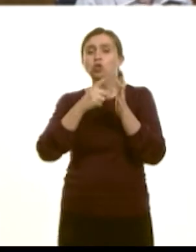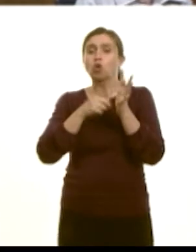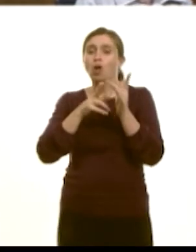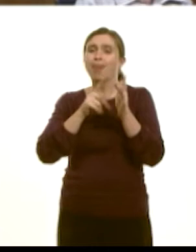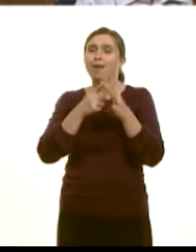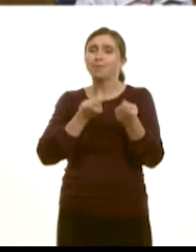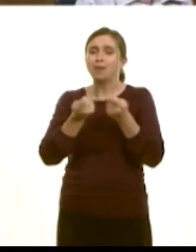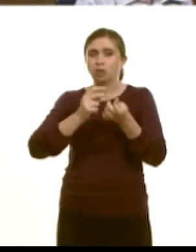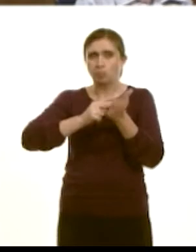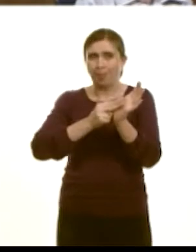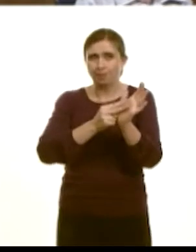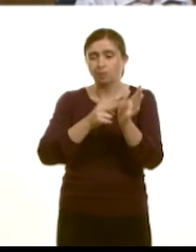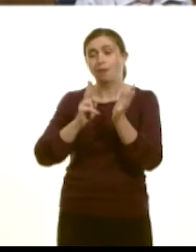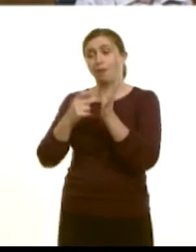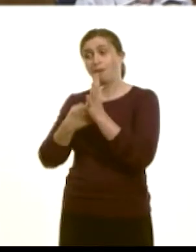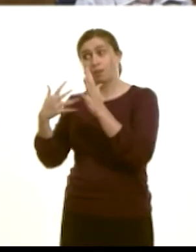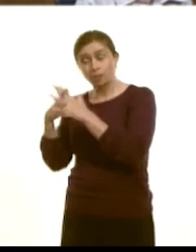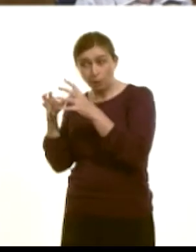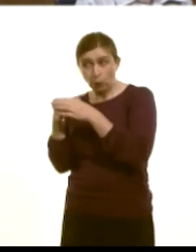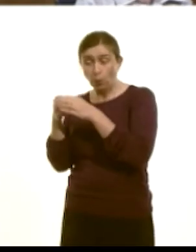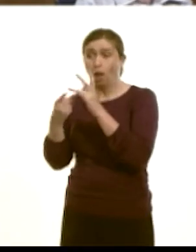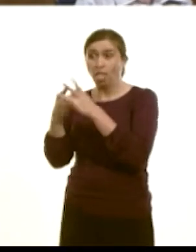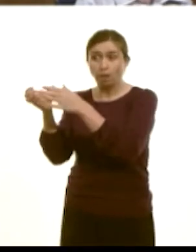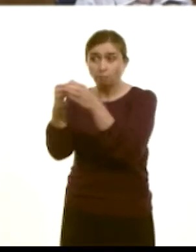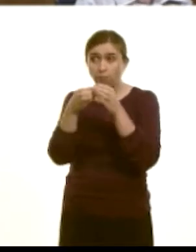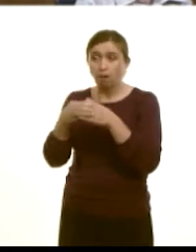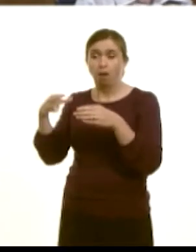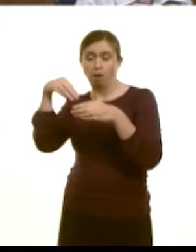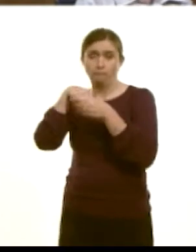Local authorities, NRW and other bodies are involved in that process.